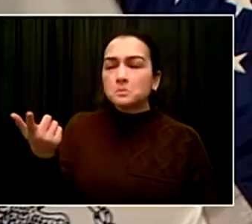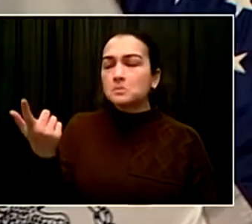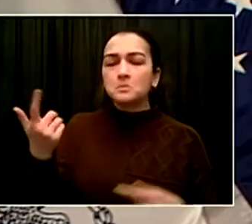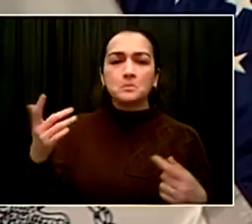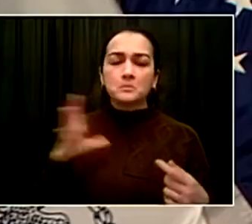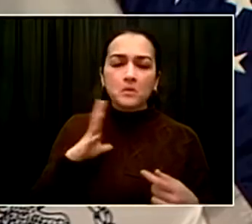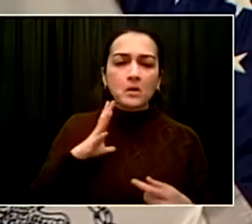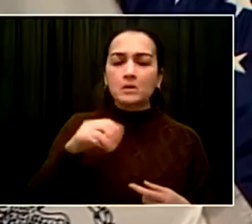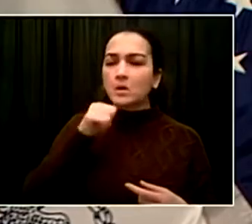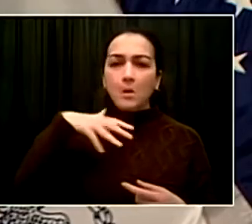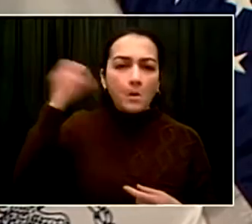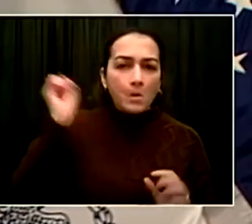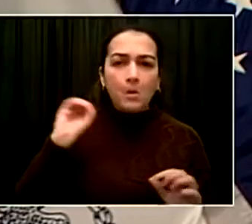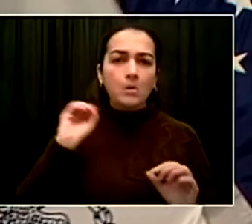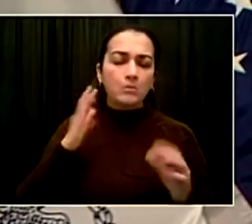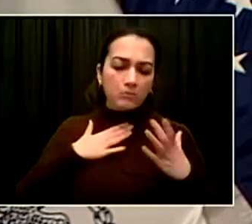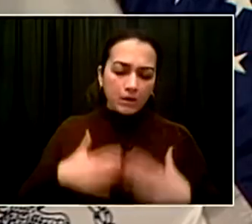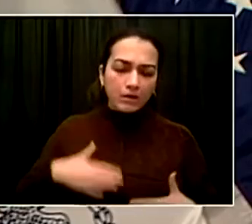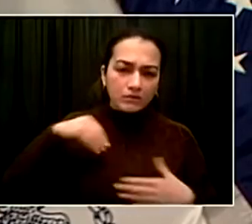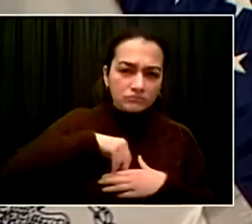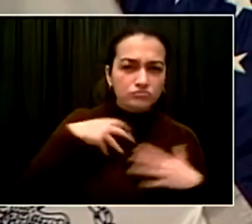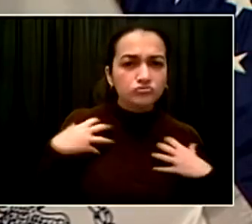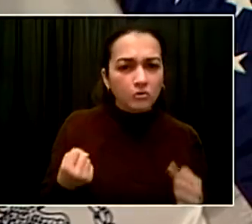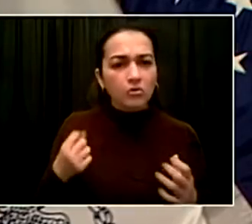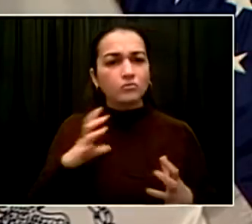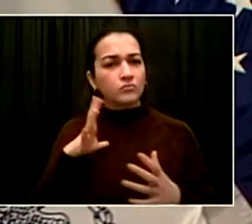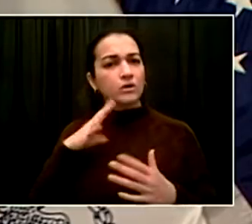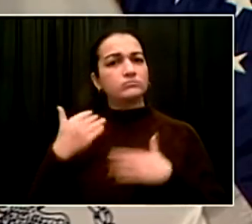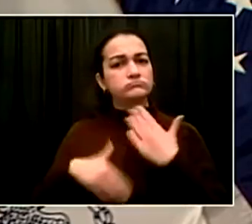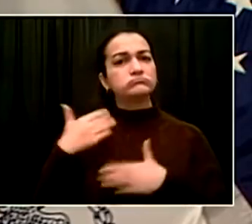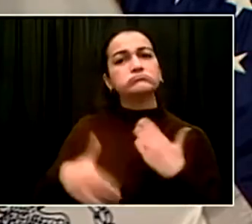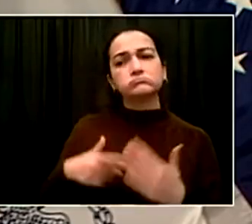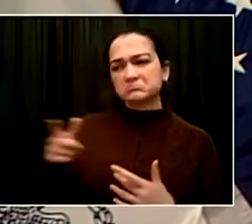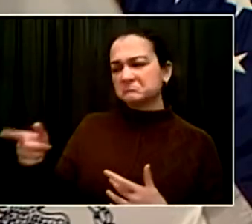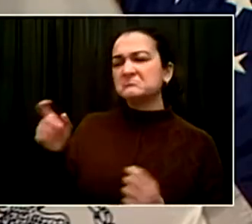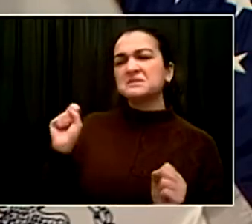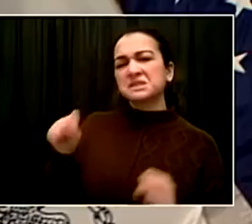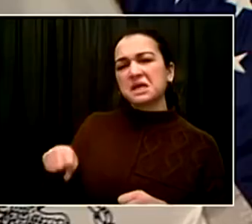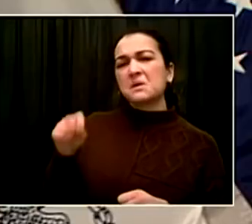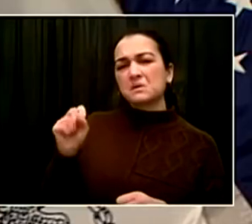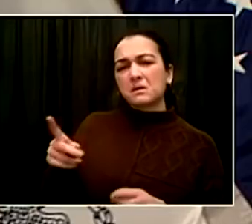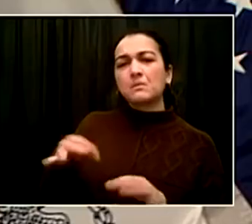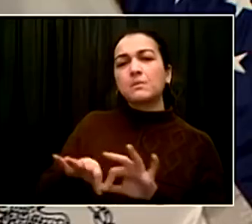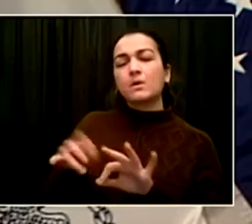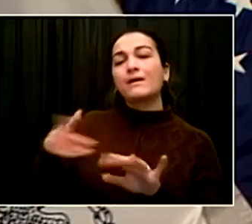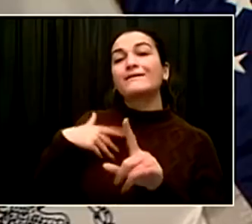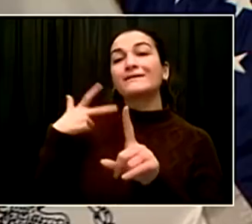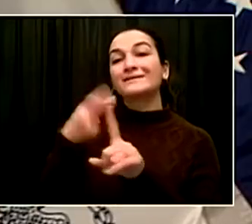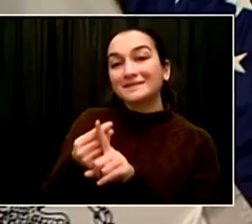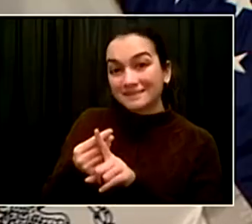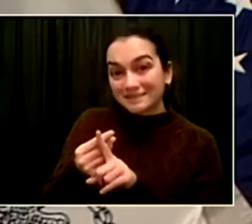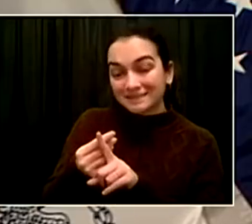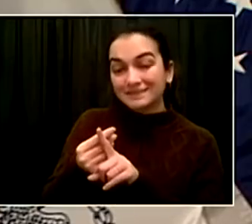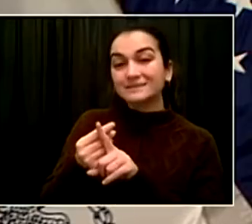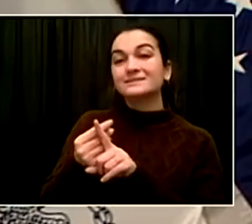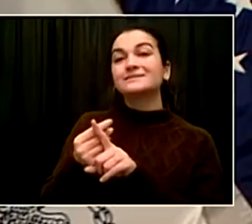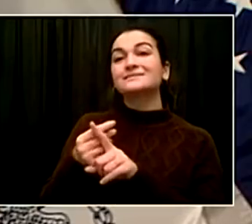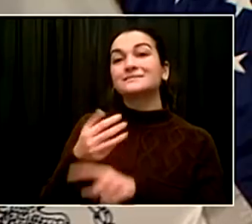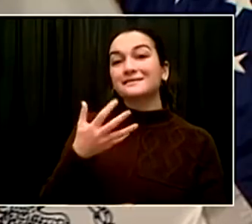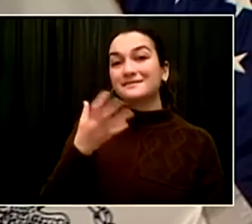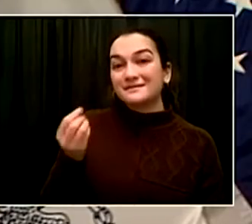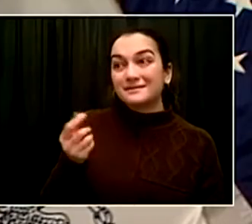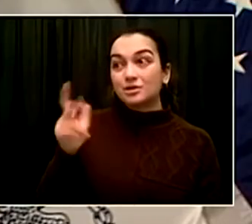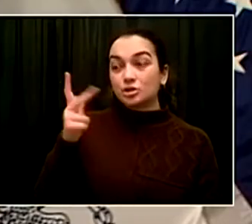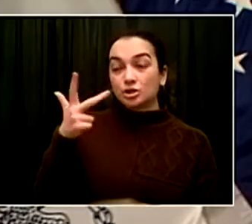WHAT IS THE CENTER OF THIS